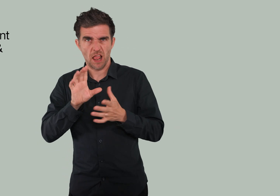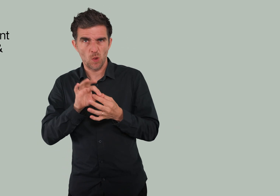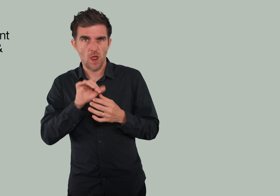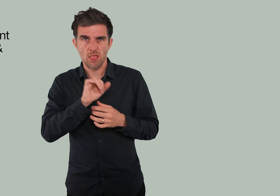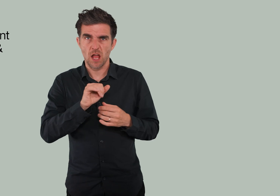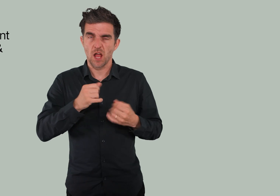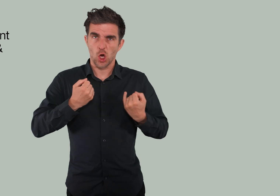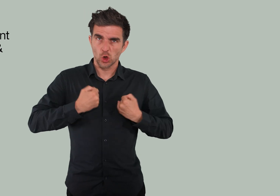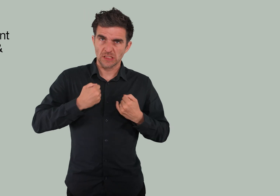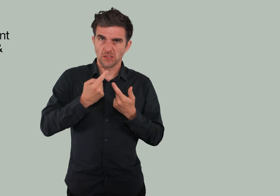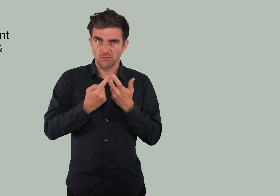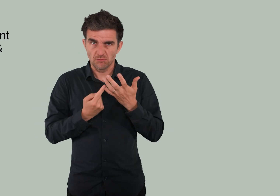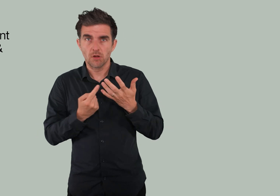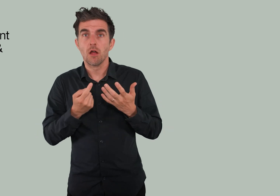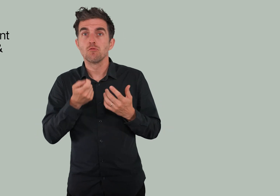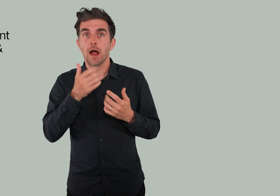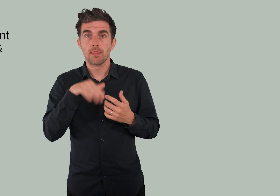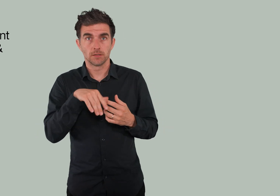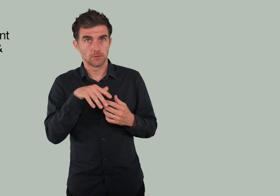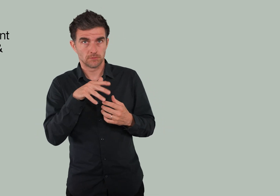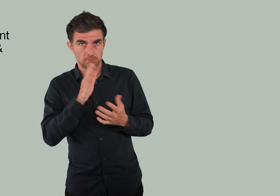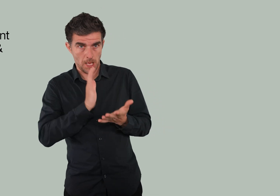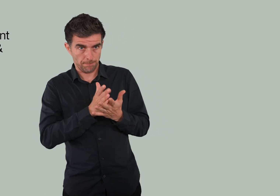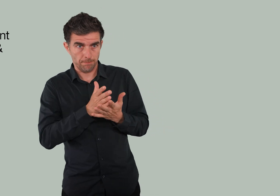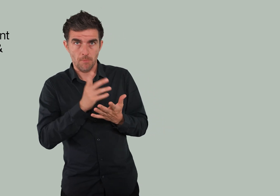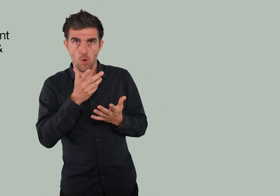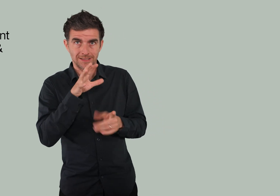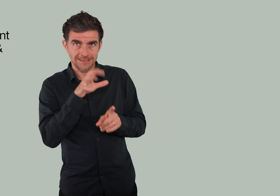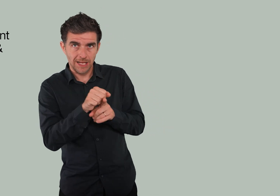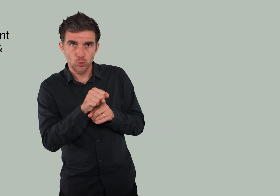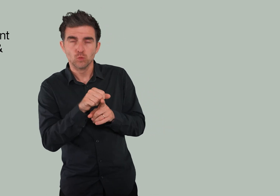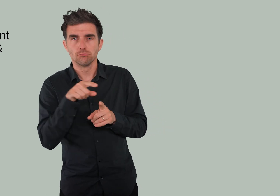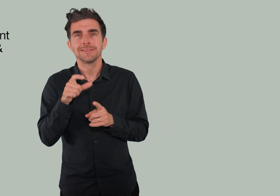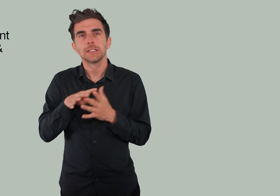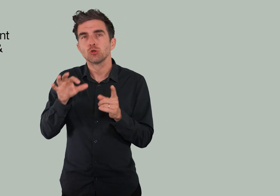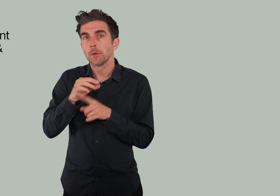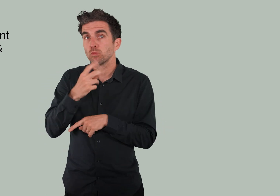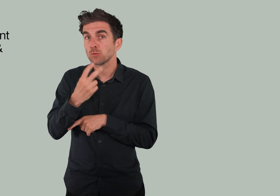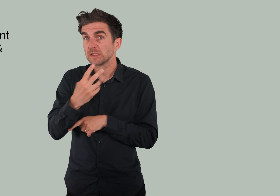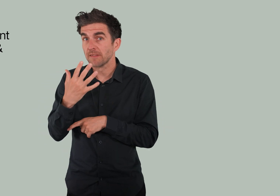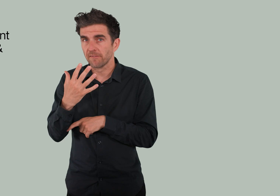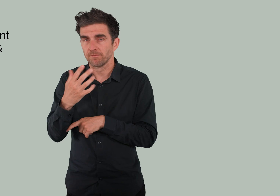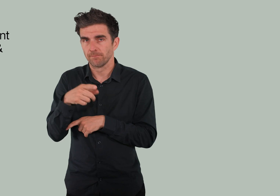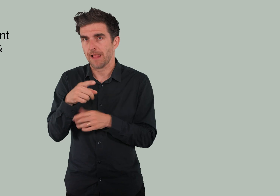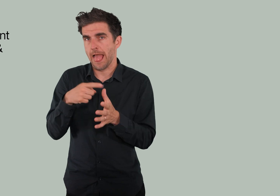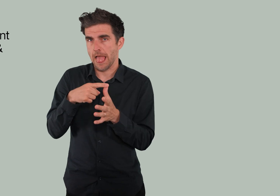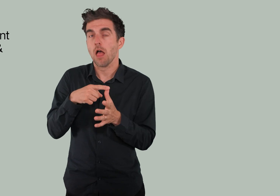of a condition rather than the presence or diagnosis of it (DWP, 2025a)